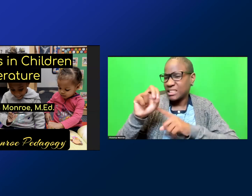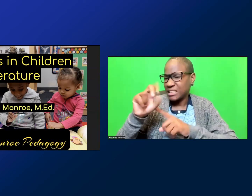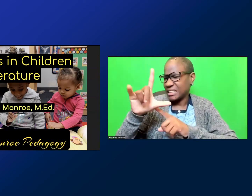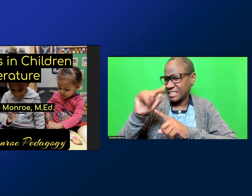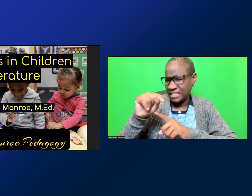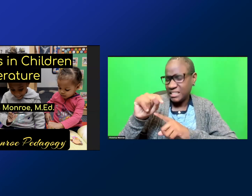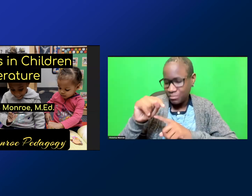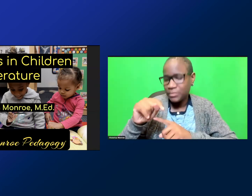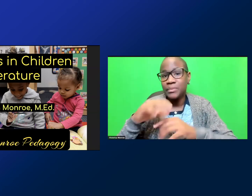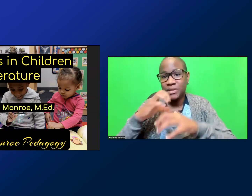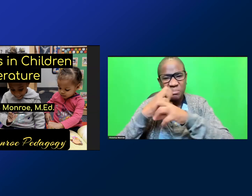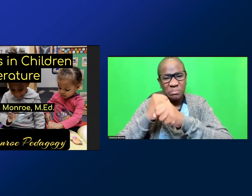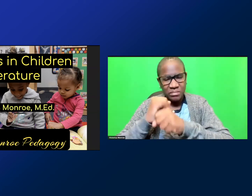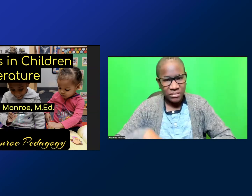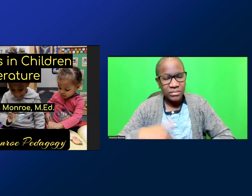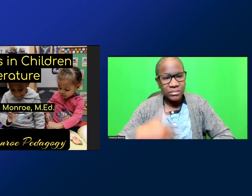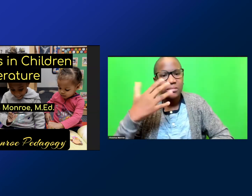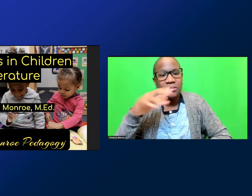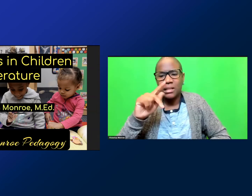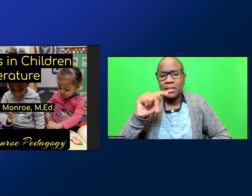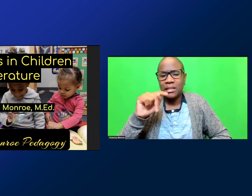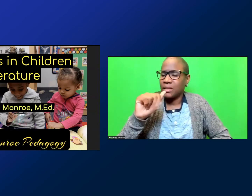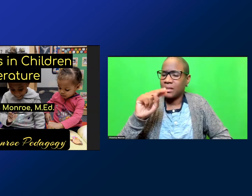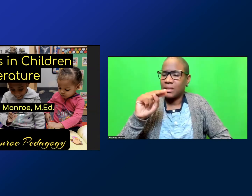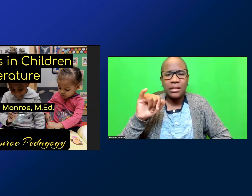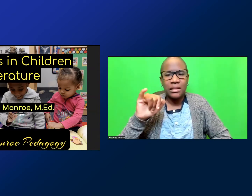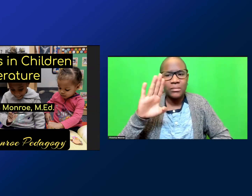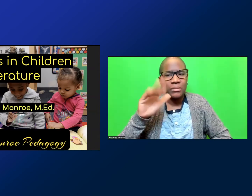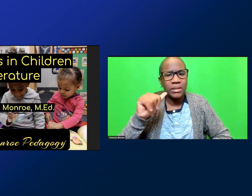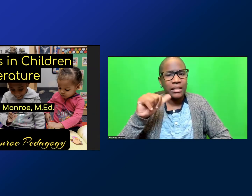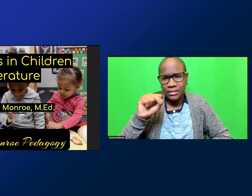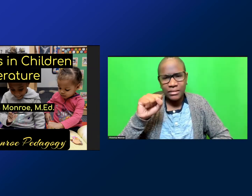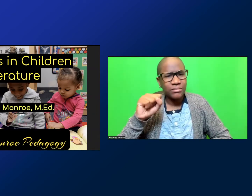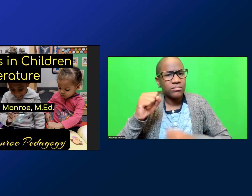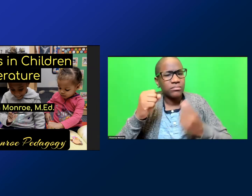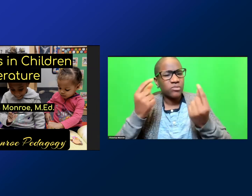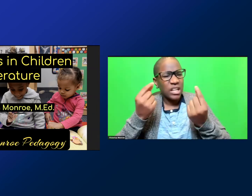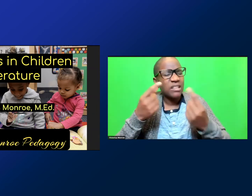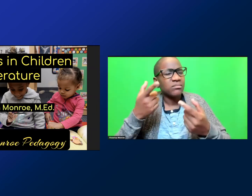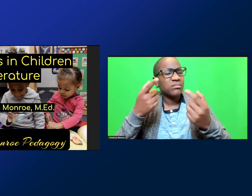as lit as we move through the presentation but what does antibiotics mean and how do i how do